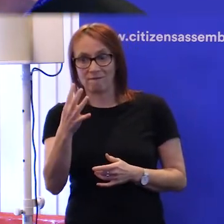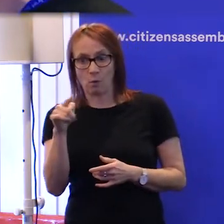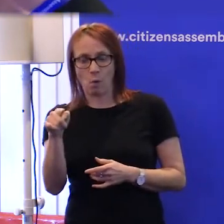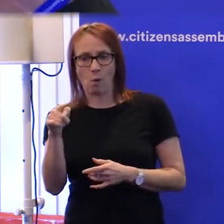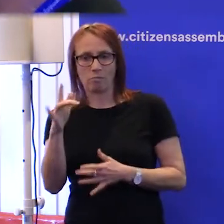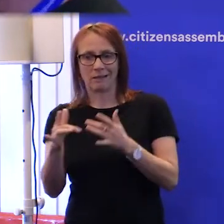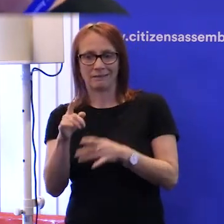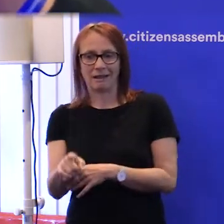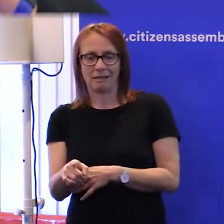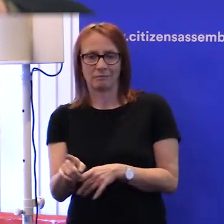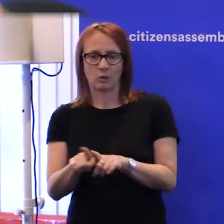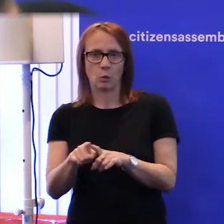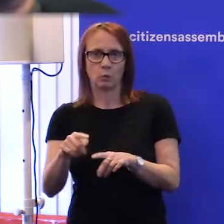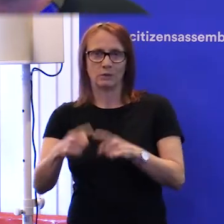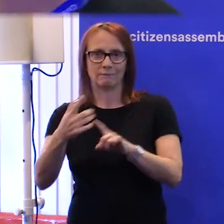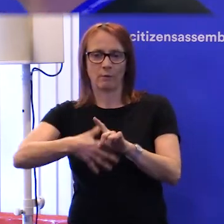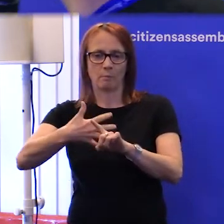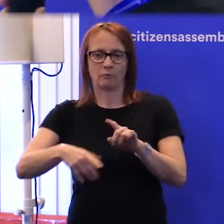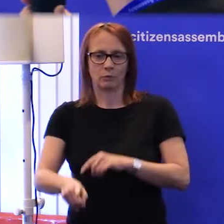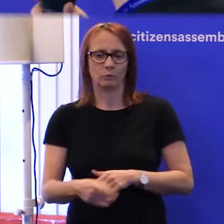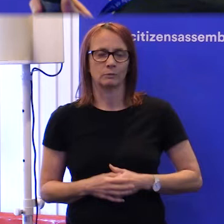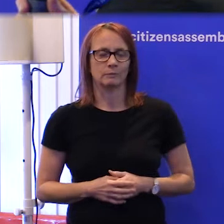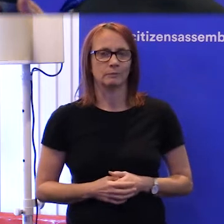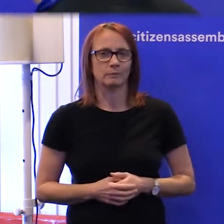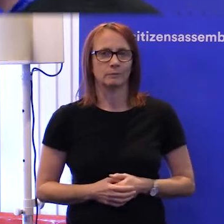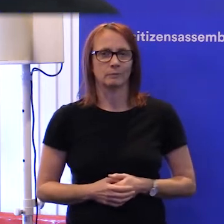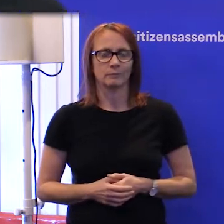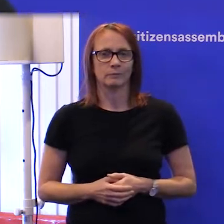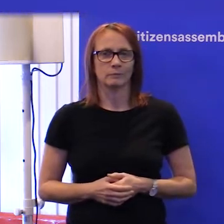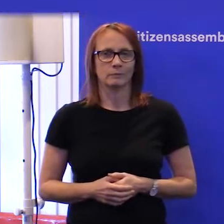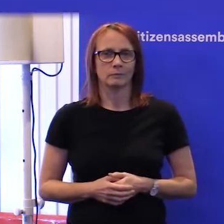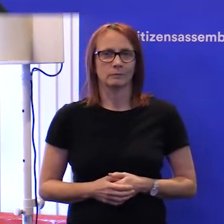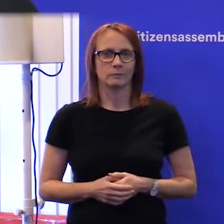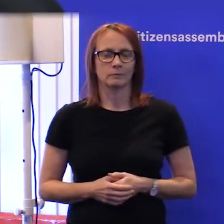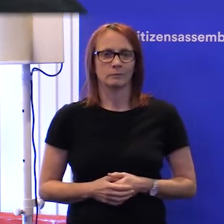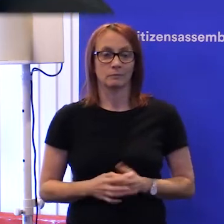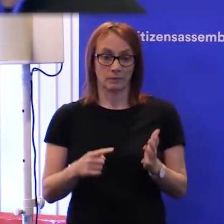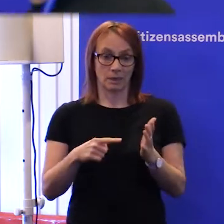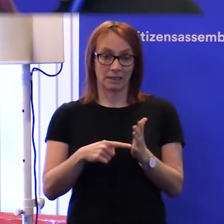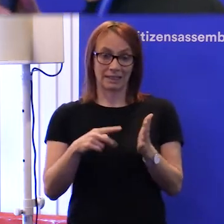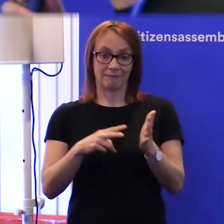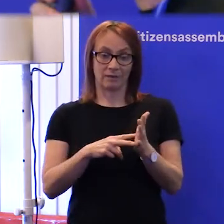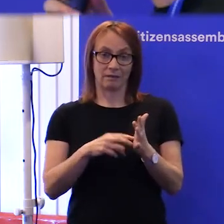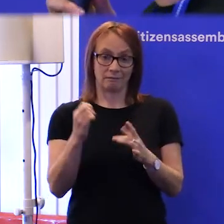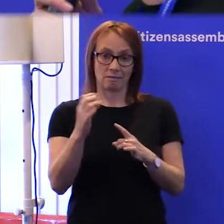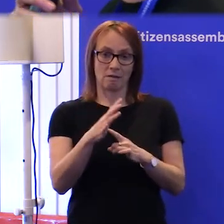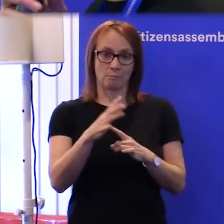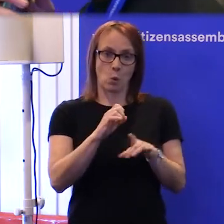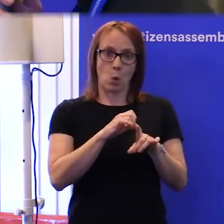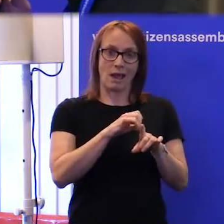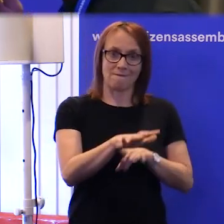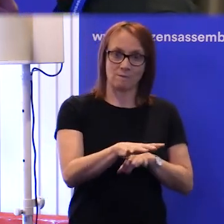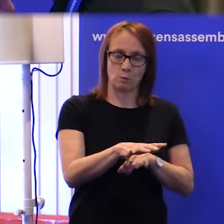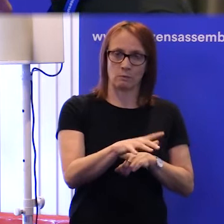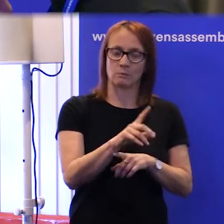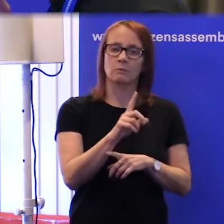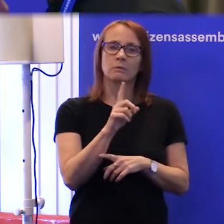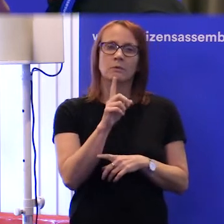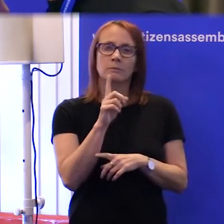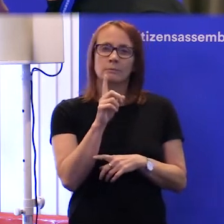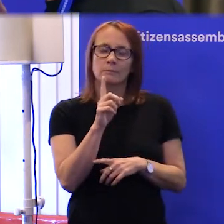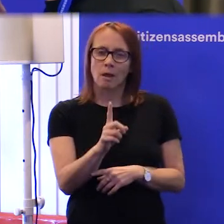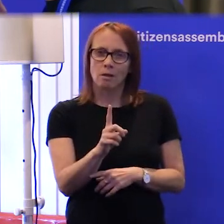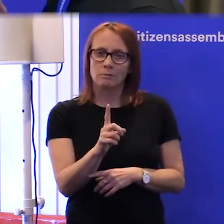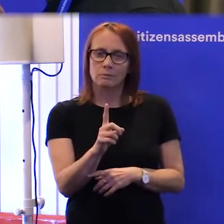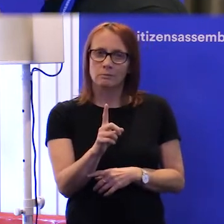backgrounds as well so TV is influential but it also takes a lot of of its its